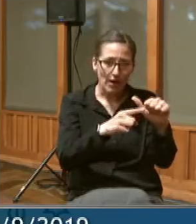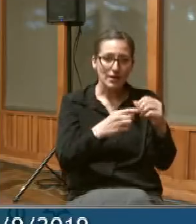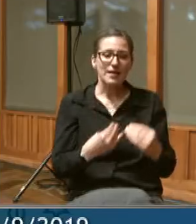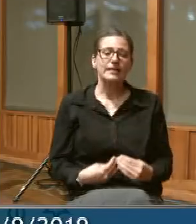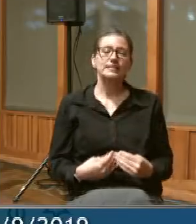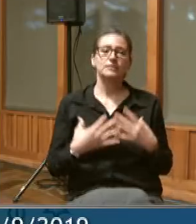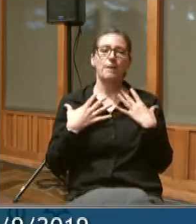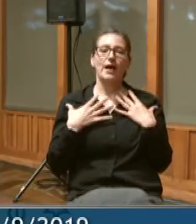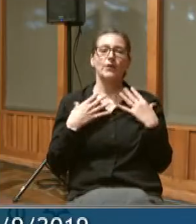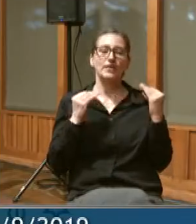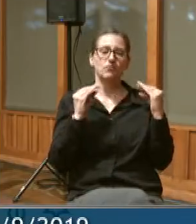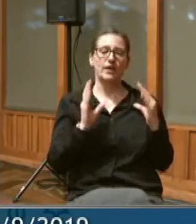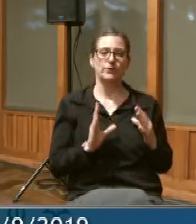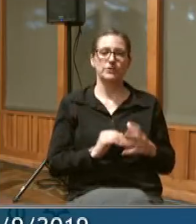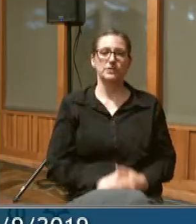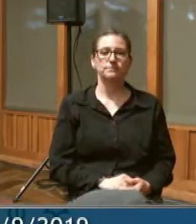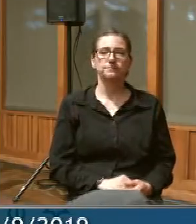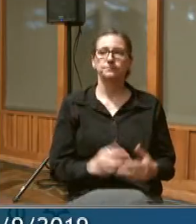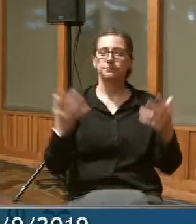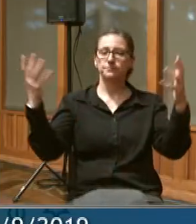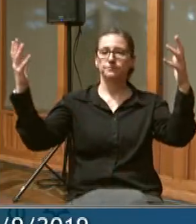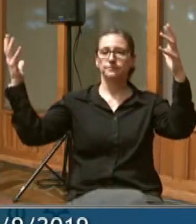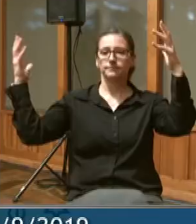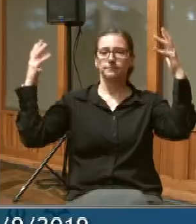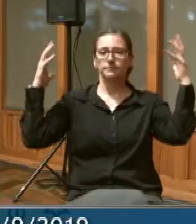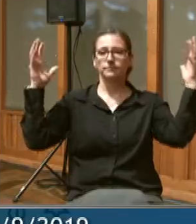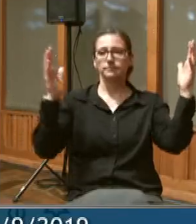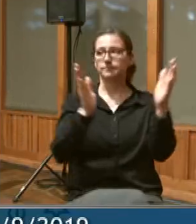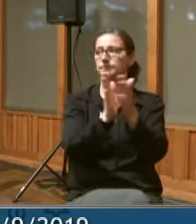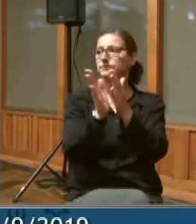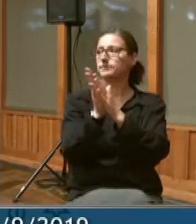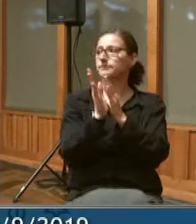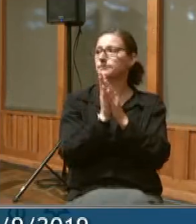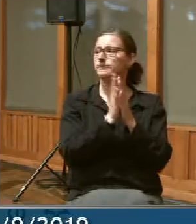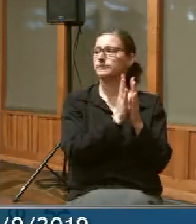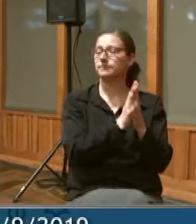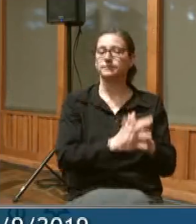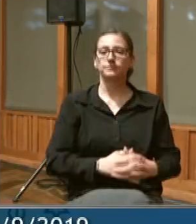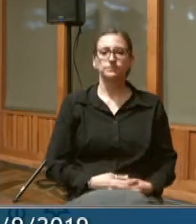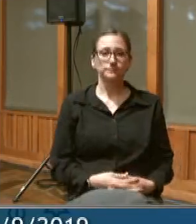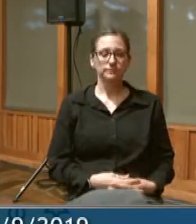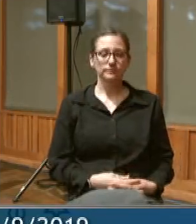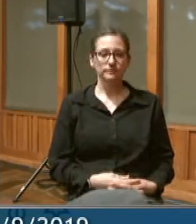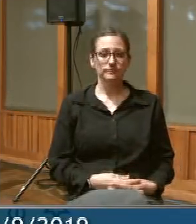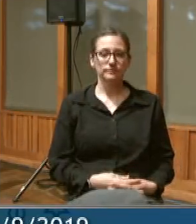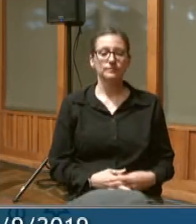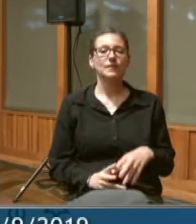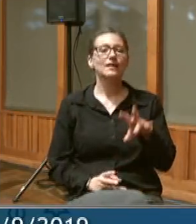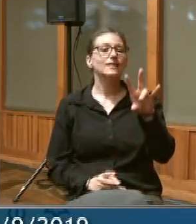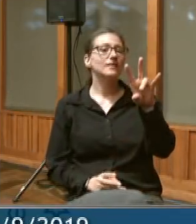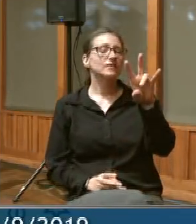PARKS BUREAU HAS HIRED FULL-TIME APPROPRIATELY EDUCATED AND INSPIRING TRAINERS.